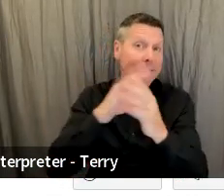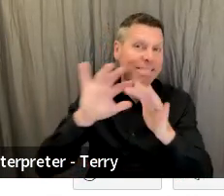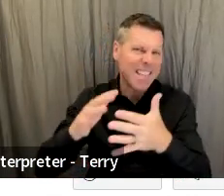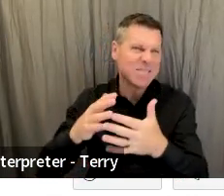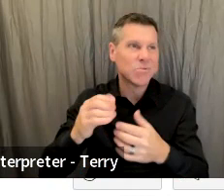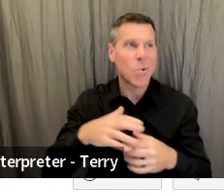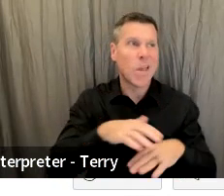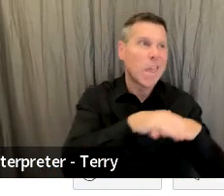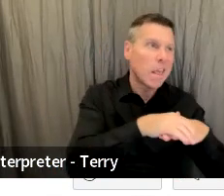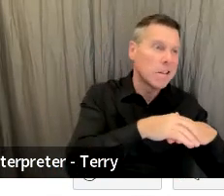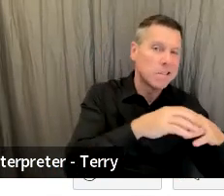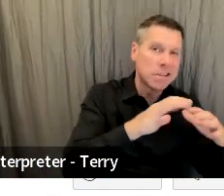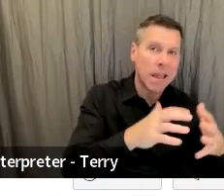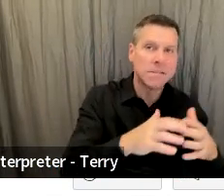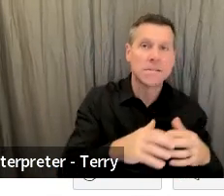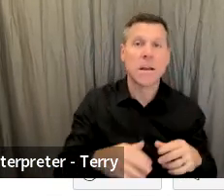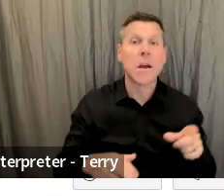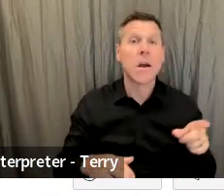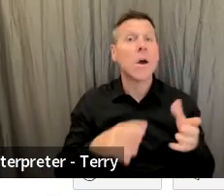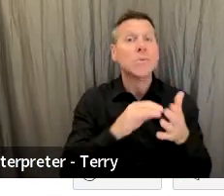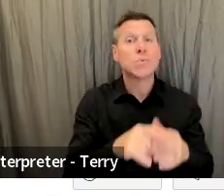It's the student only has to do it once and they're going to earn those badges